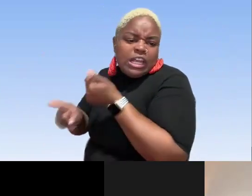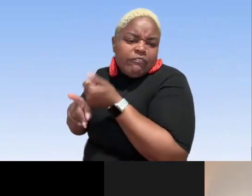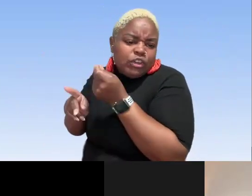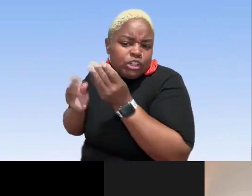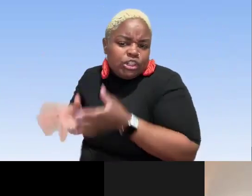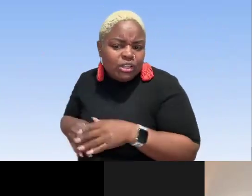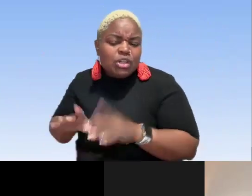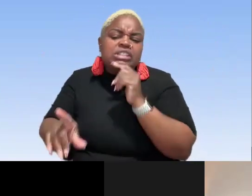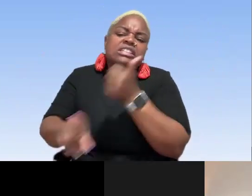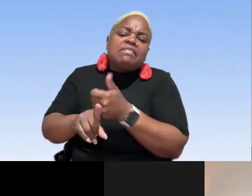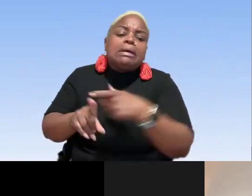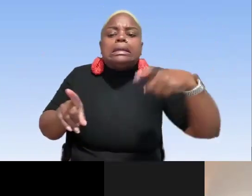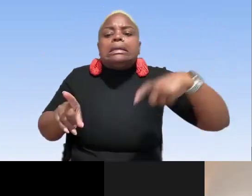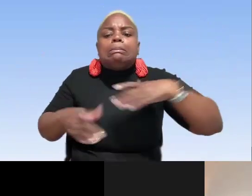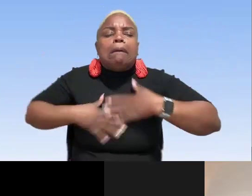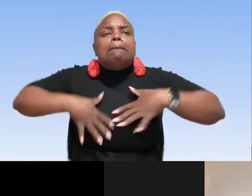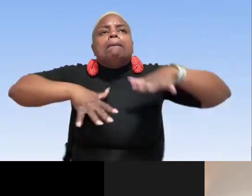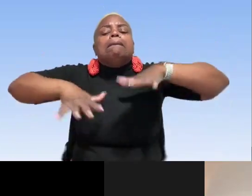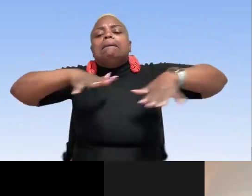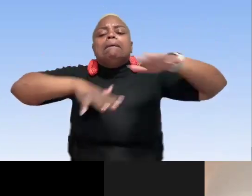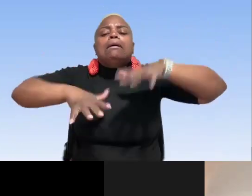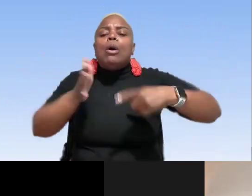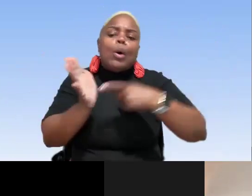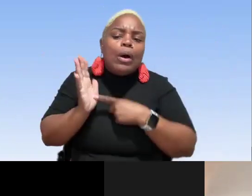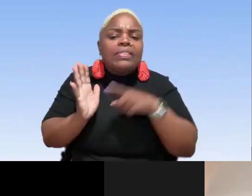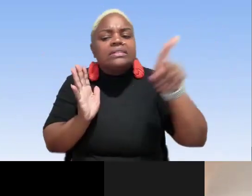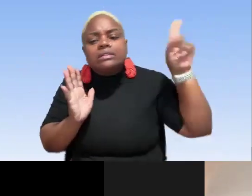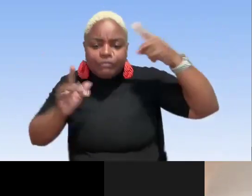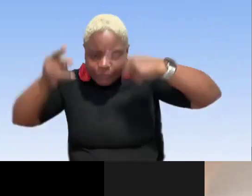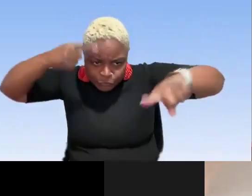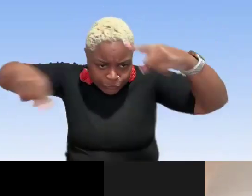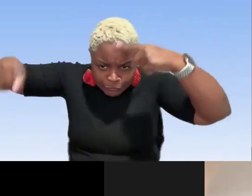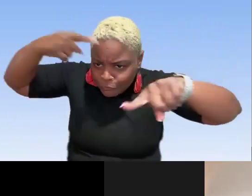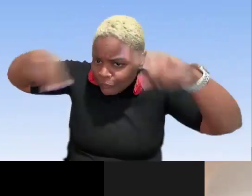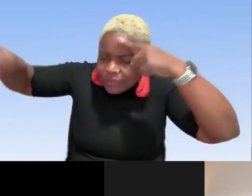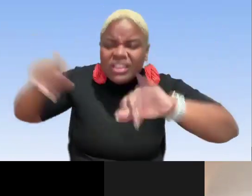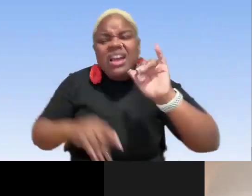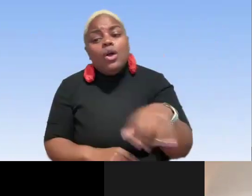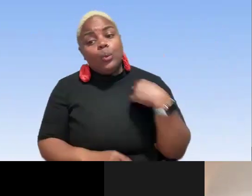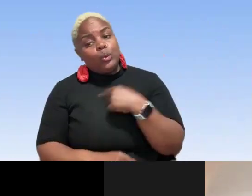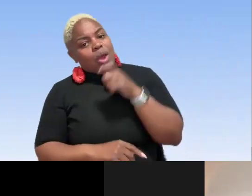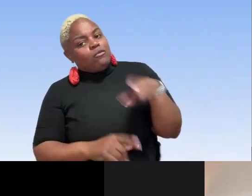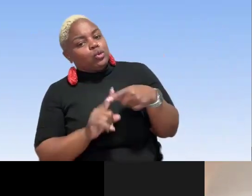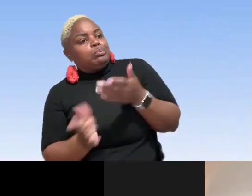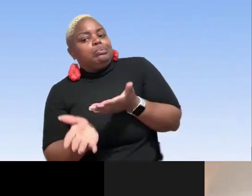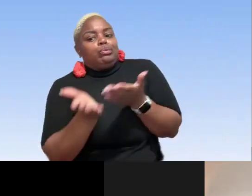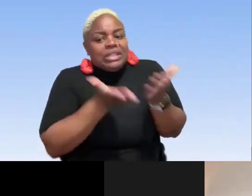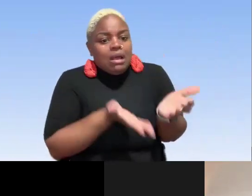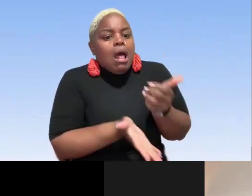that, that require others to do things for us, that, that we are the ones who need to be lifted, that, that we are the ones who need to be fed, that,